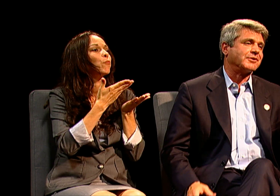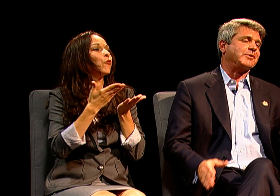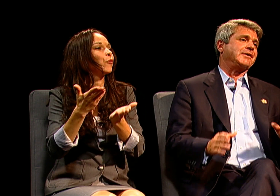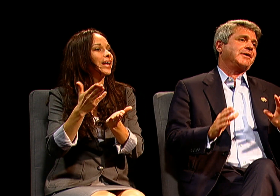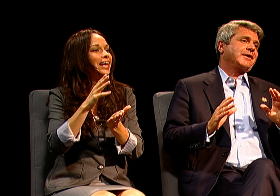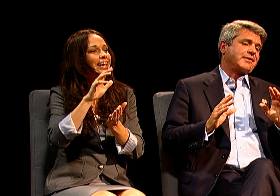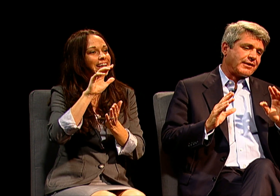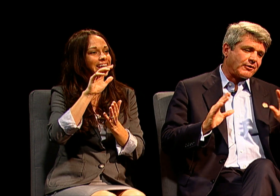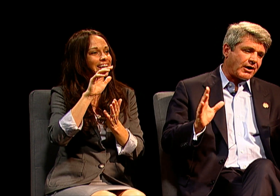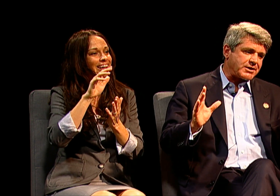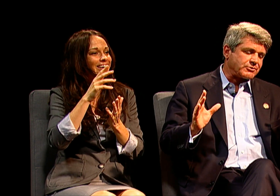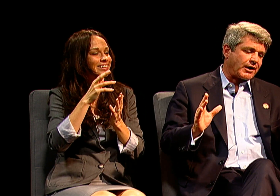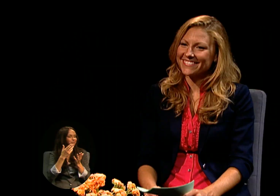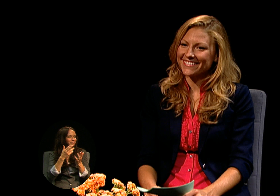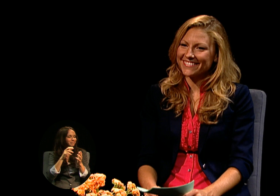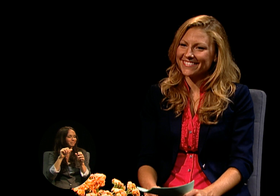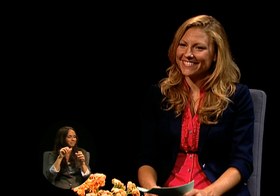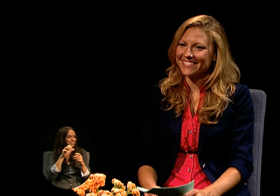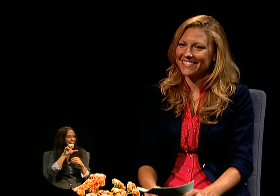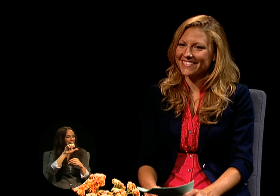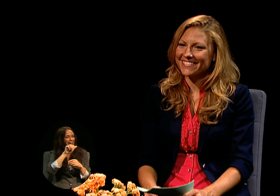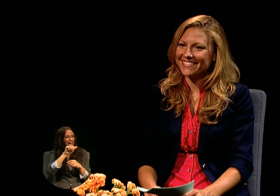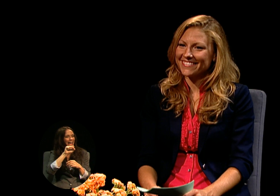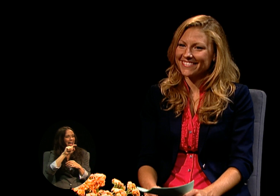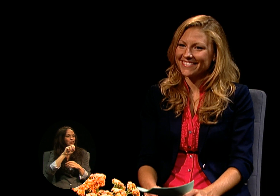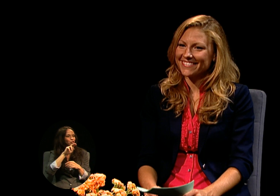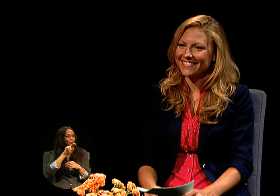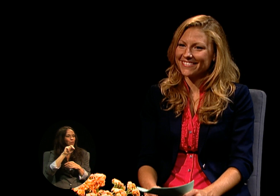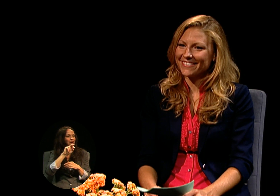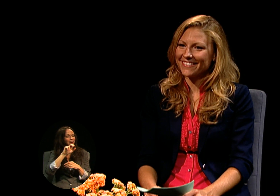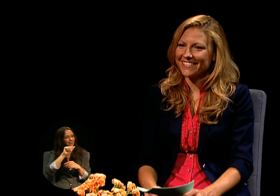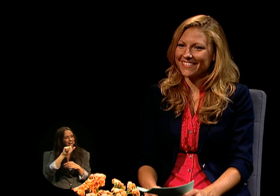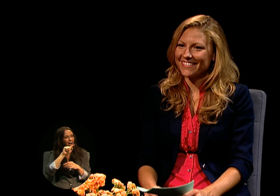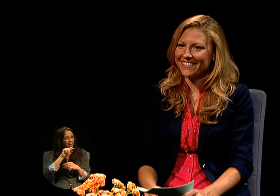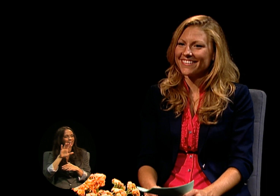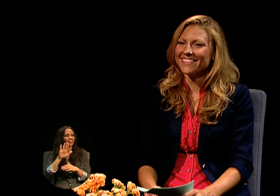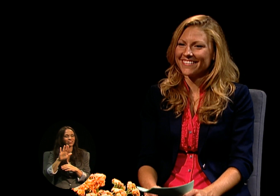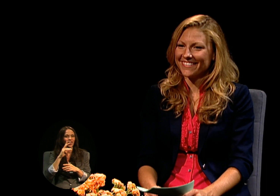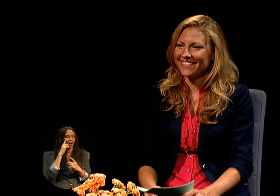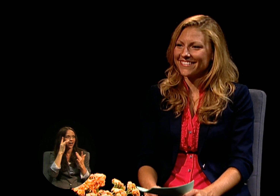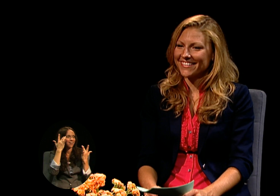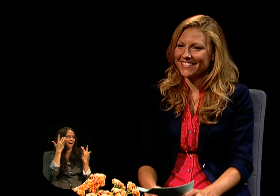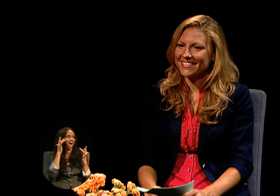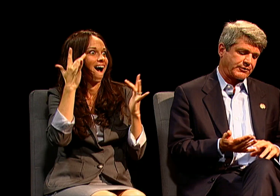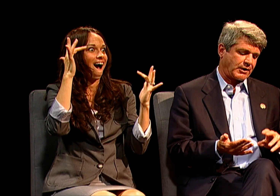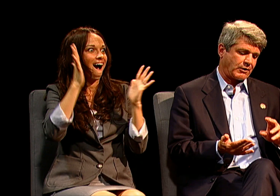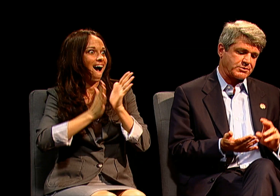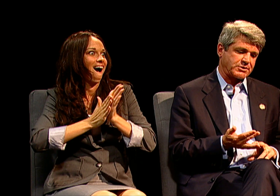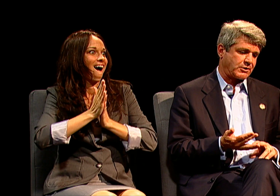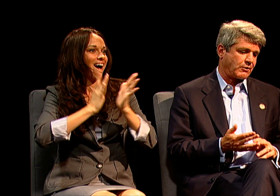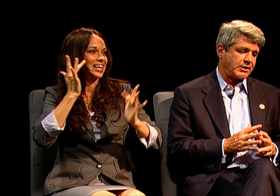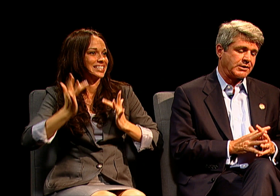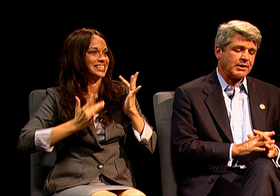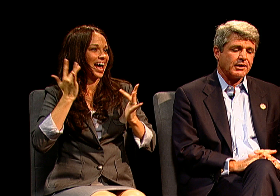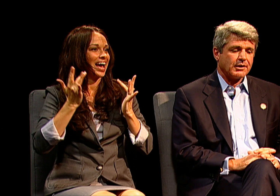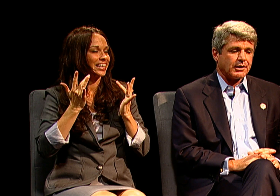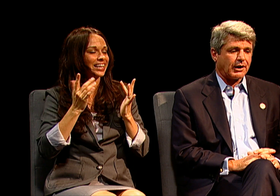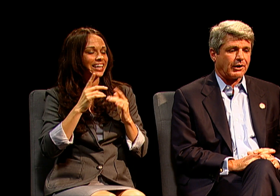I MEAN, THEN THEIR EYES LIGHT UP. AND TECHNOLOGY IS REALLY THE SOLUTION TO SO MANY OF OUR PROBLEMS THAT WE HAVE WHETHER IT'S HEALTHCARE, SECURITY.